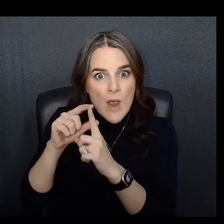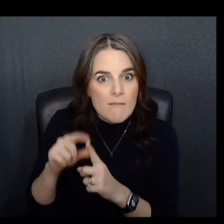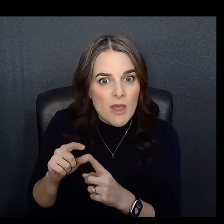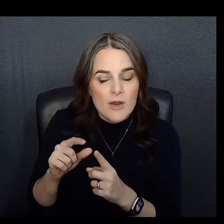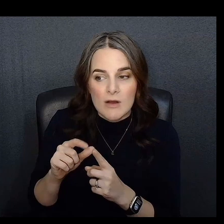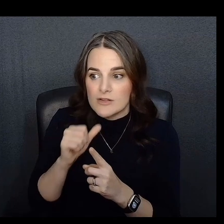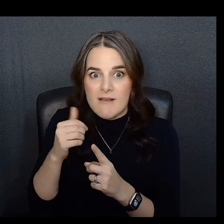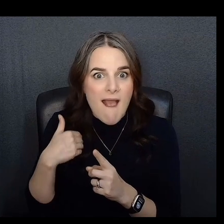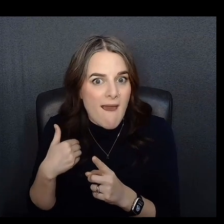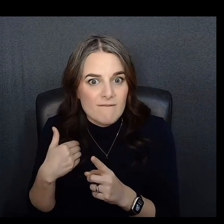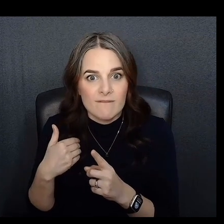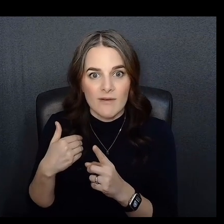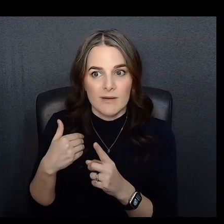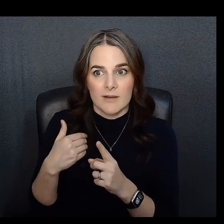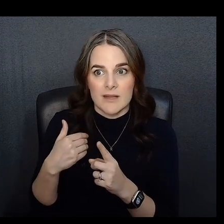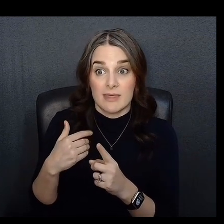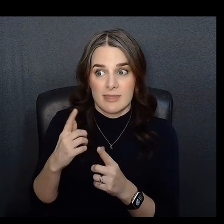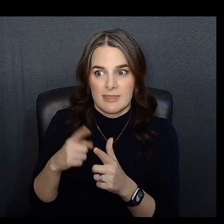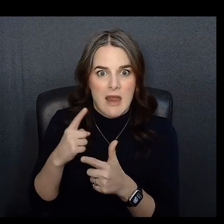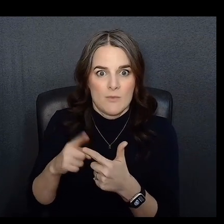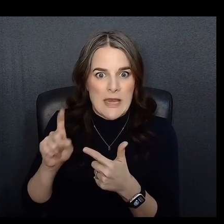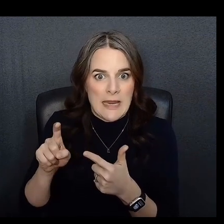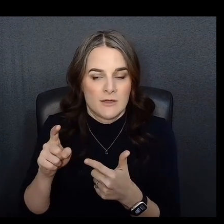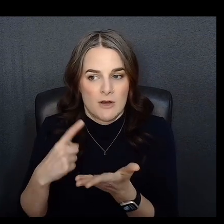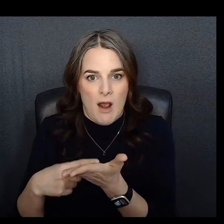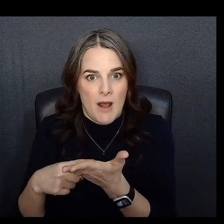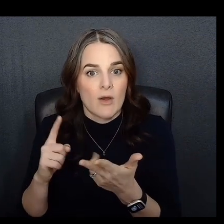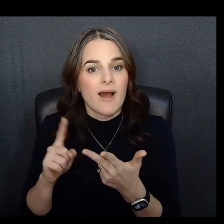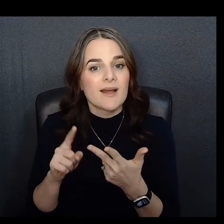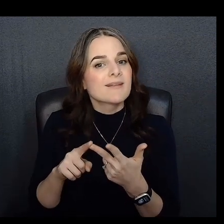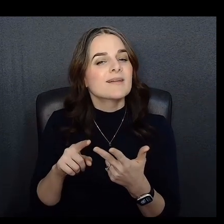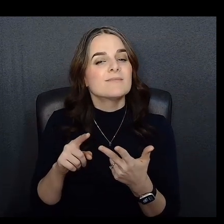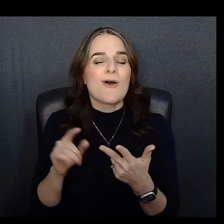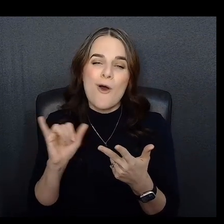But then there's also just the not updating the vocabulary throughout a person's lifespan. So